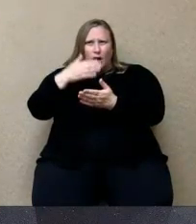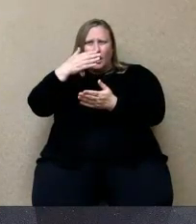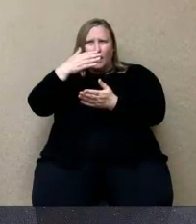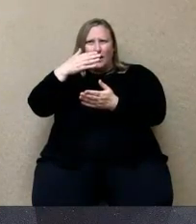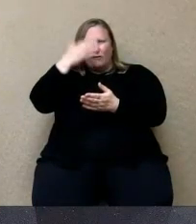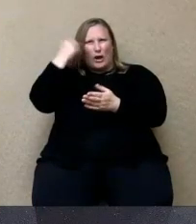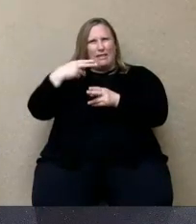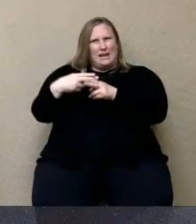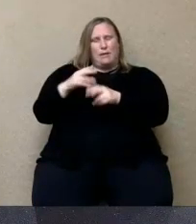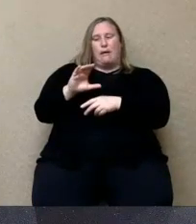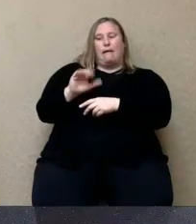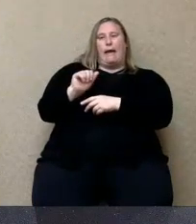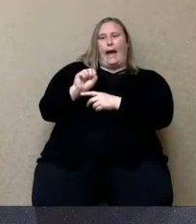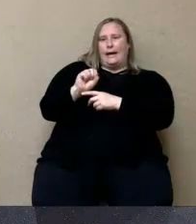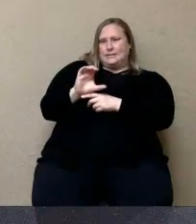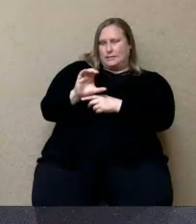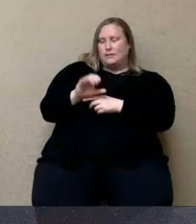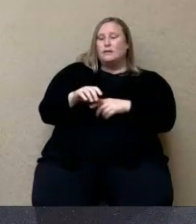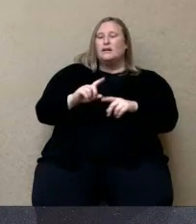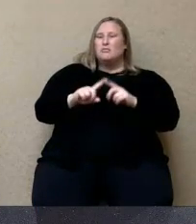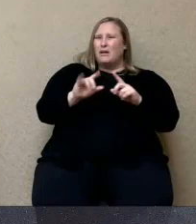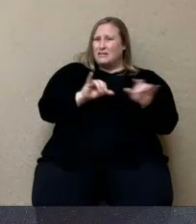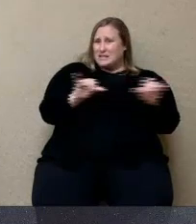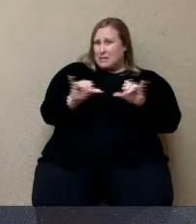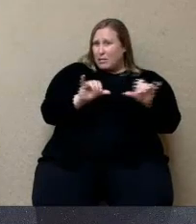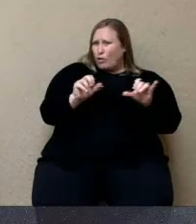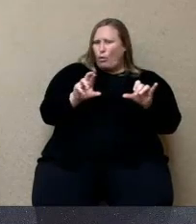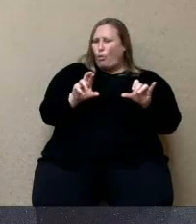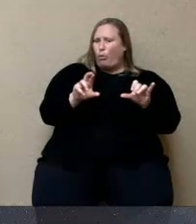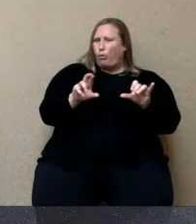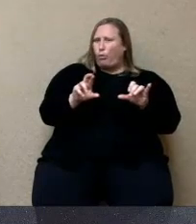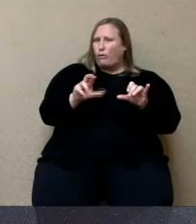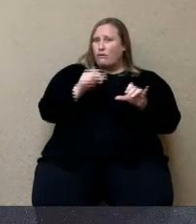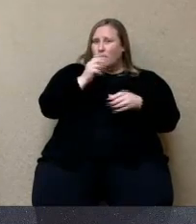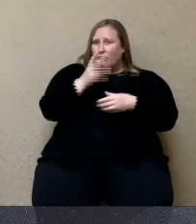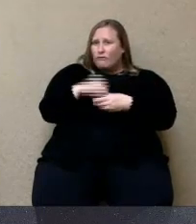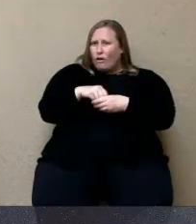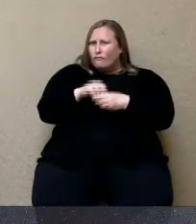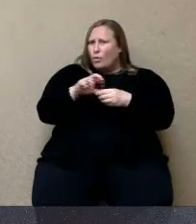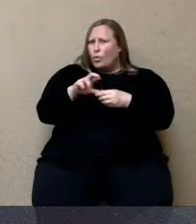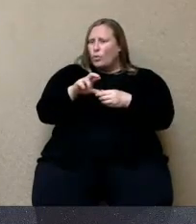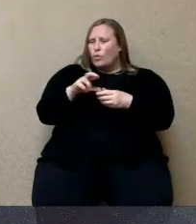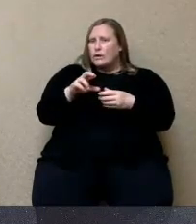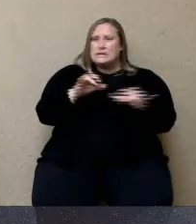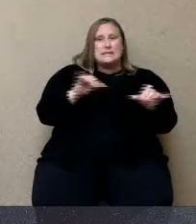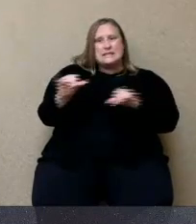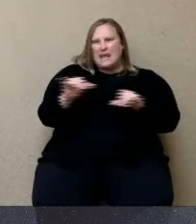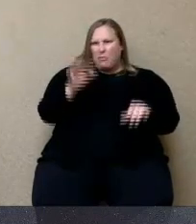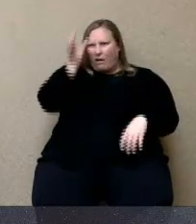CASC, yeah, yep. Would that be kind of the same thing? Or not as involved or not as in-depth? It's the same.